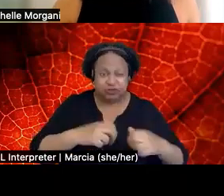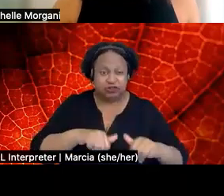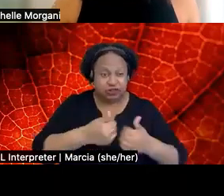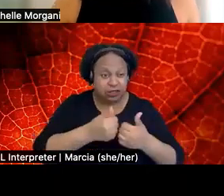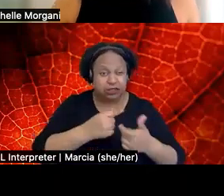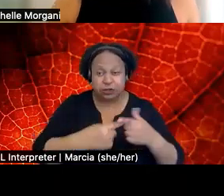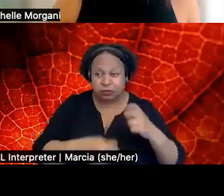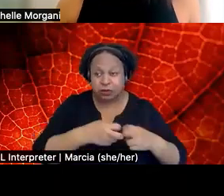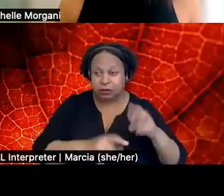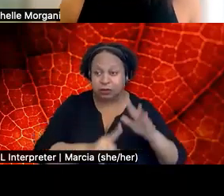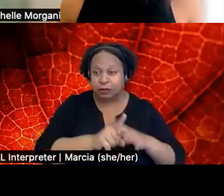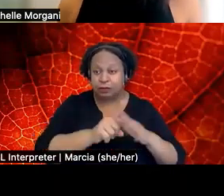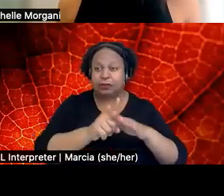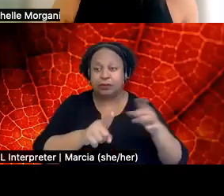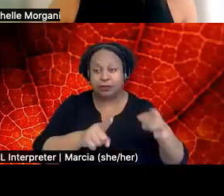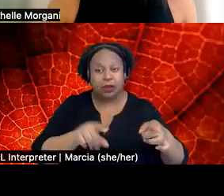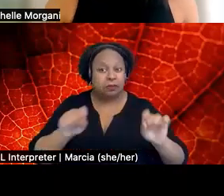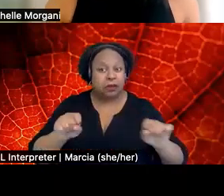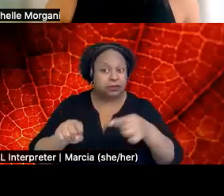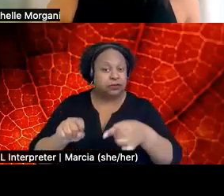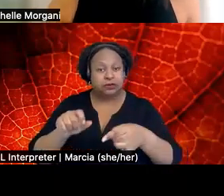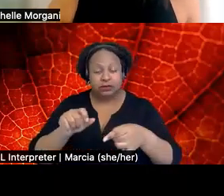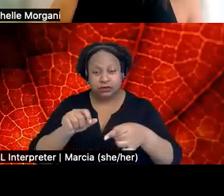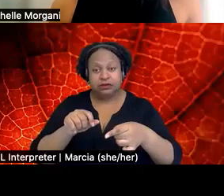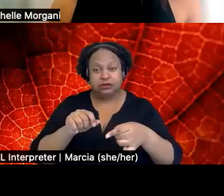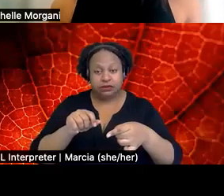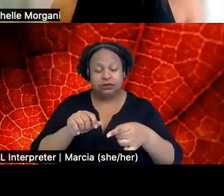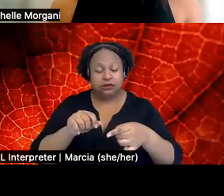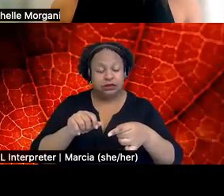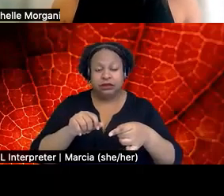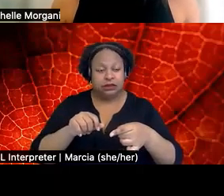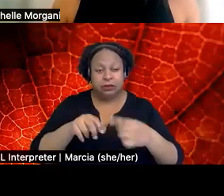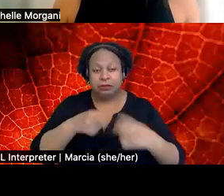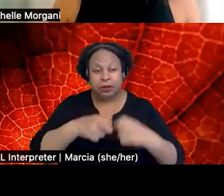those placements and gets right to the point. Next slide please.